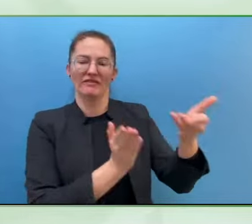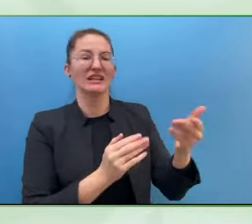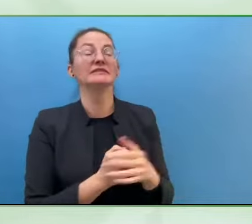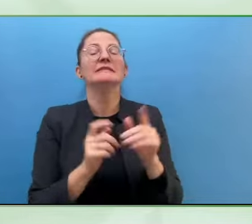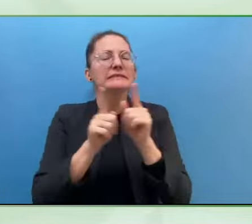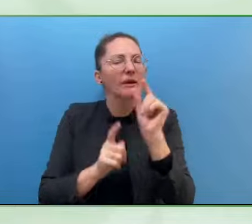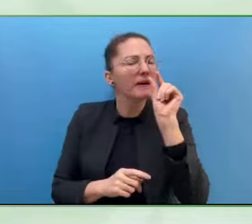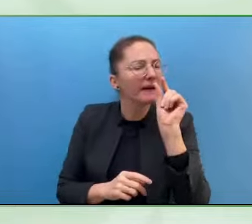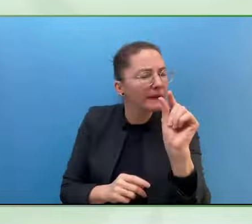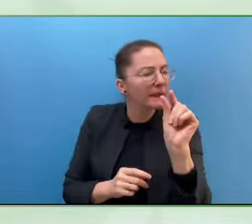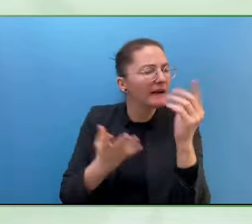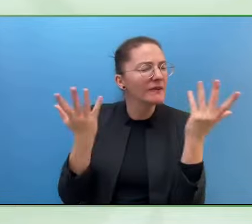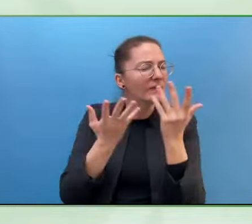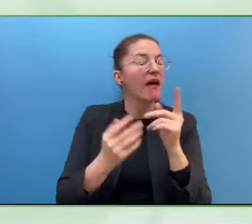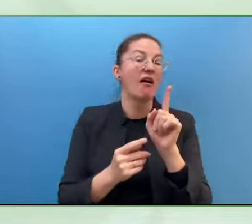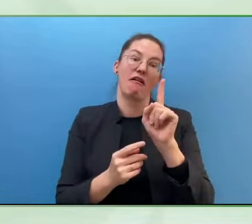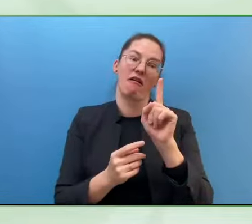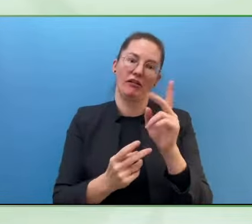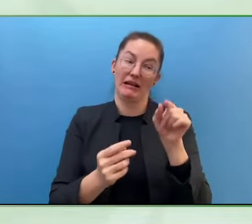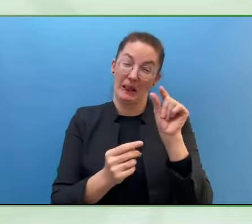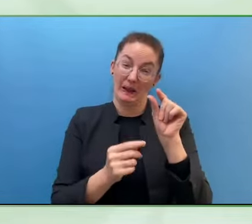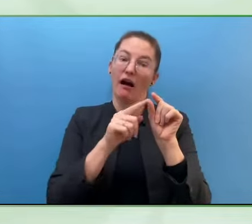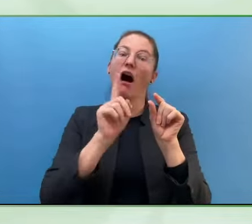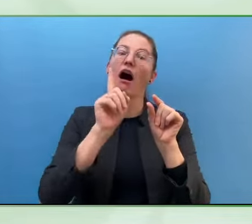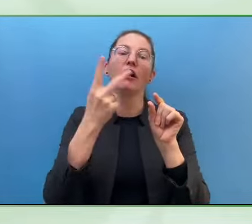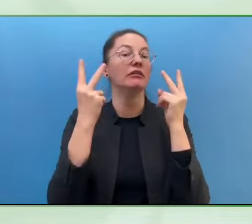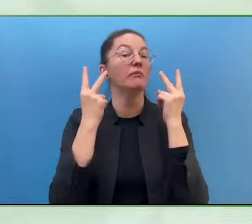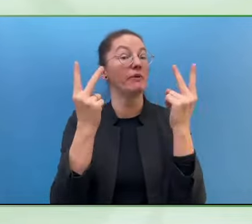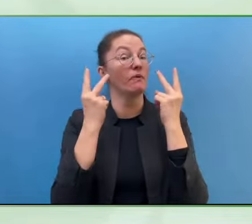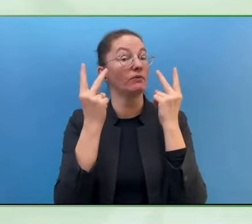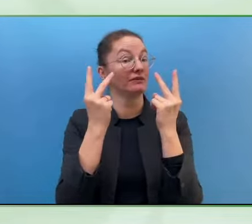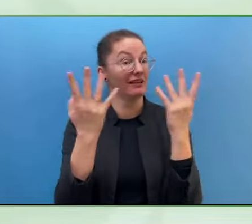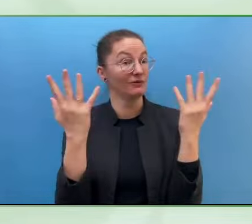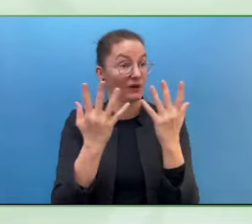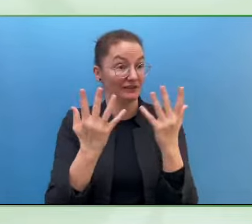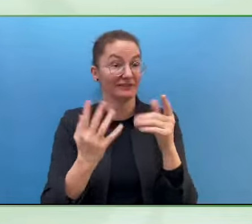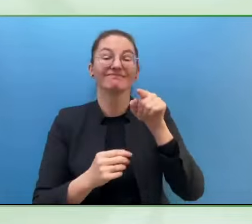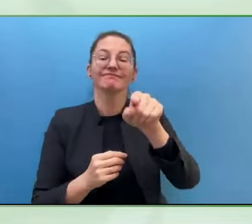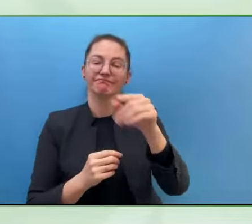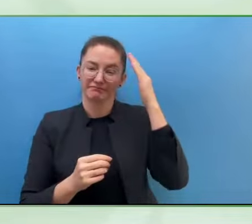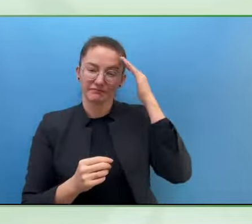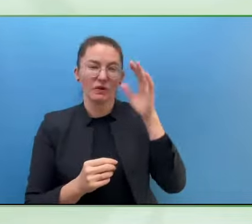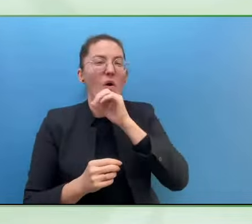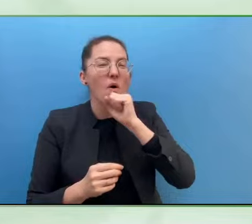It does not cost much, but it is very useful.